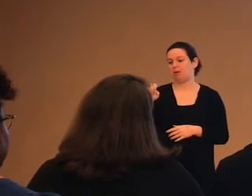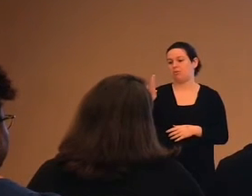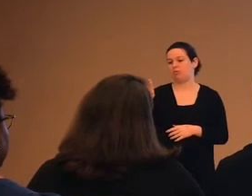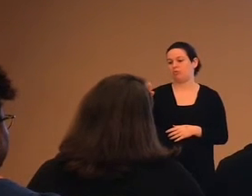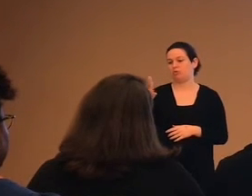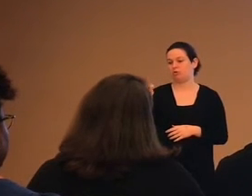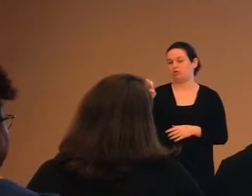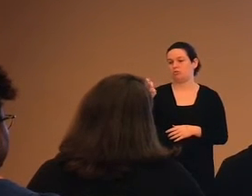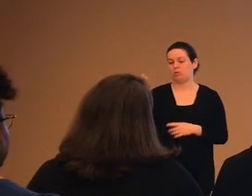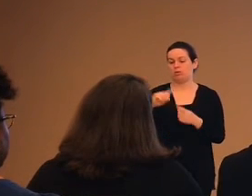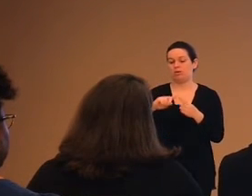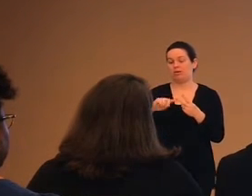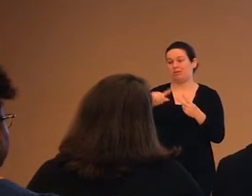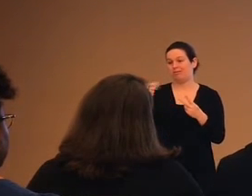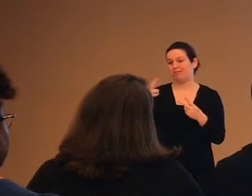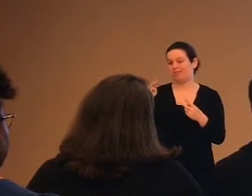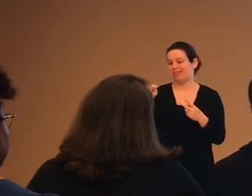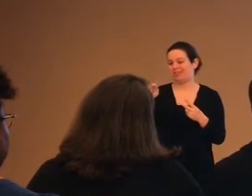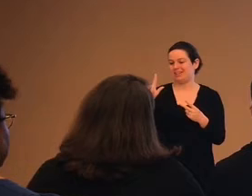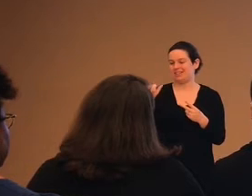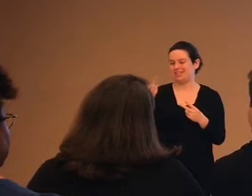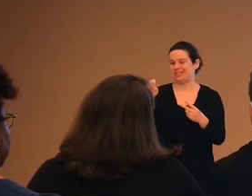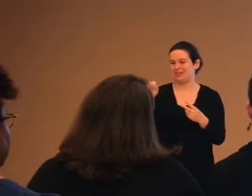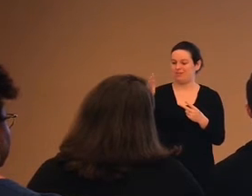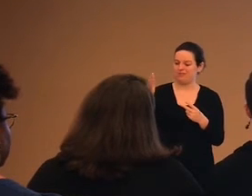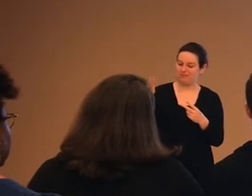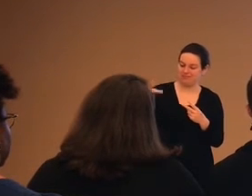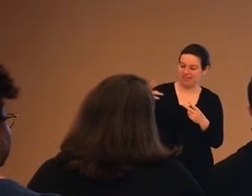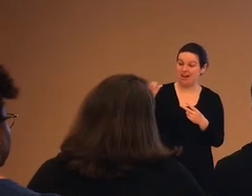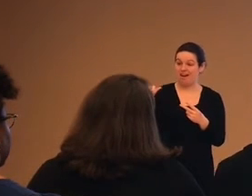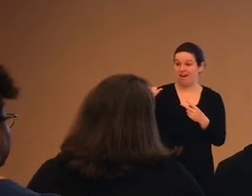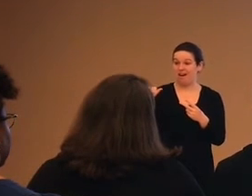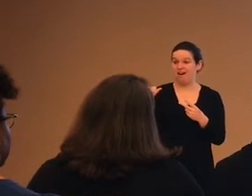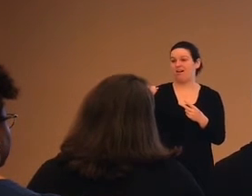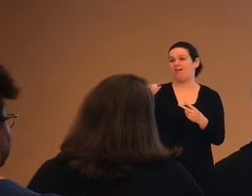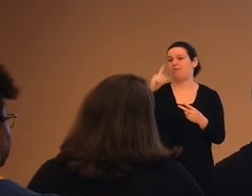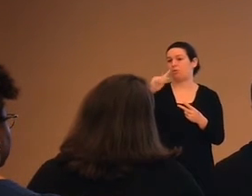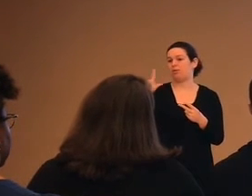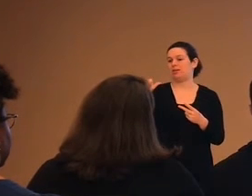Independence Hall home of the Liberty Bell and then Valley Forge where George, Washington